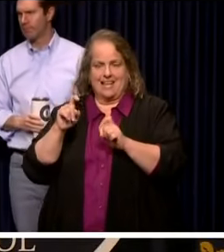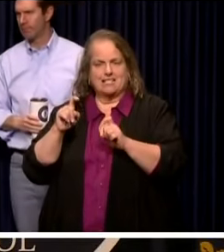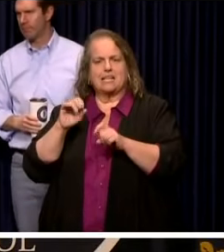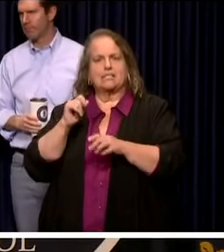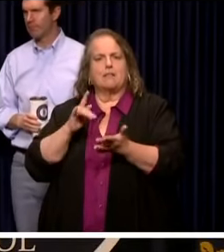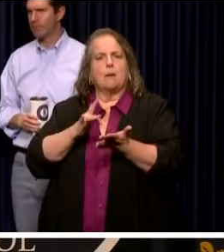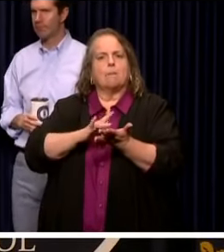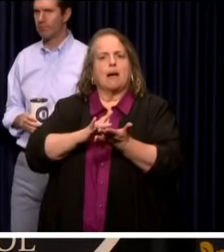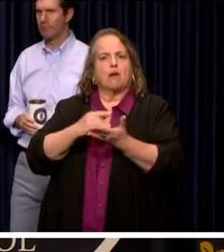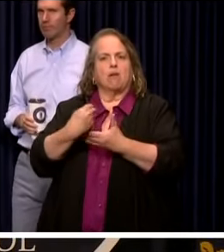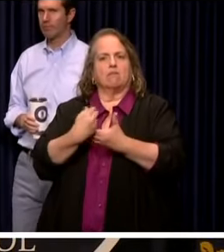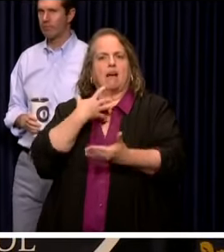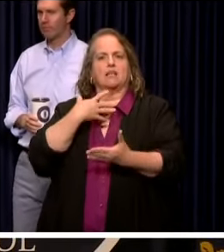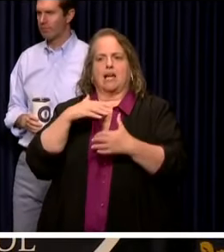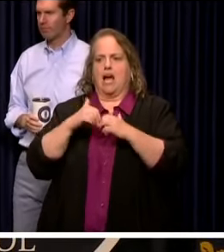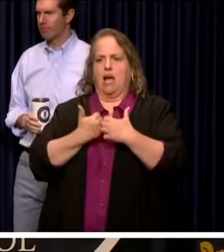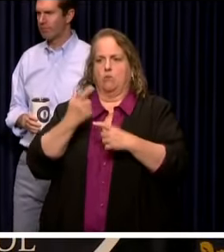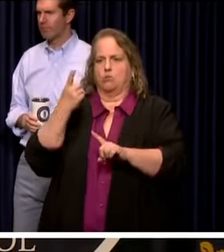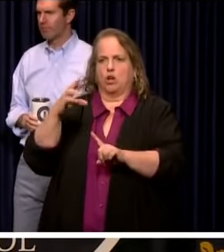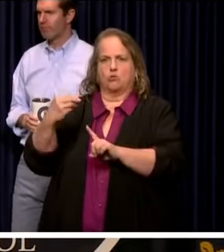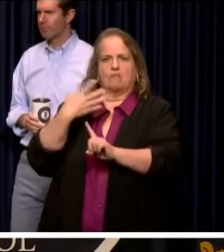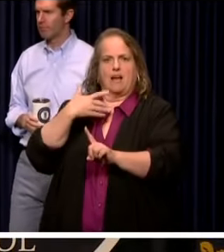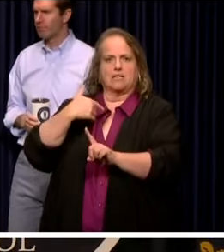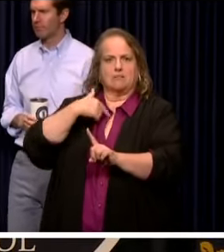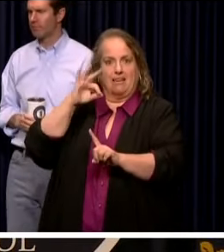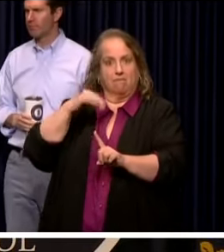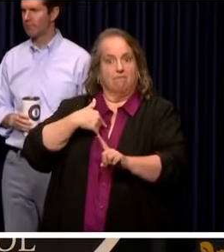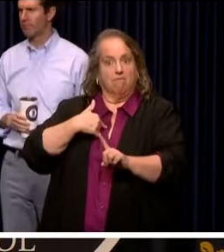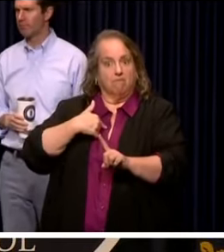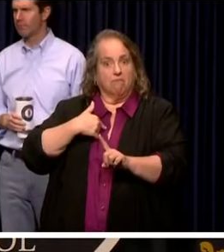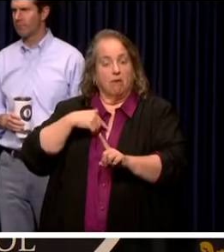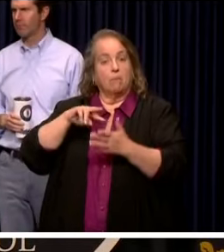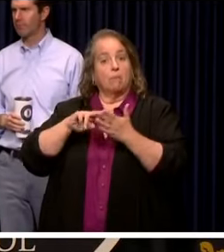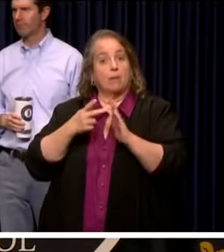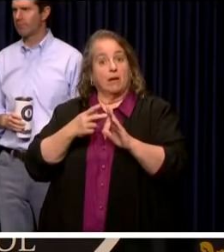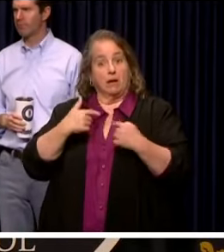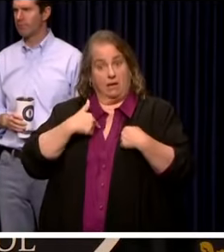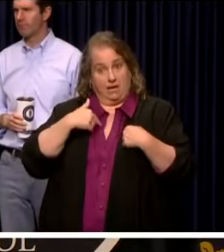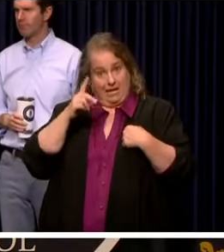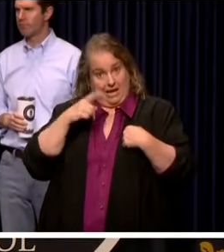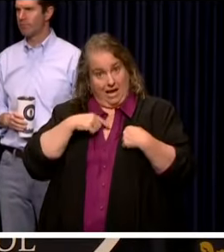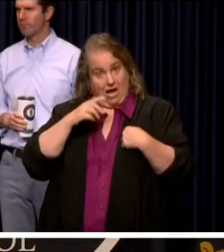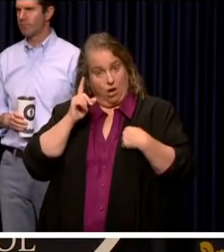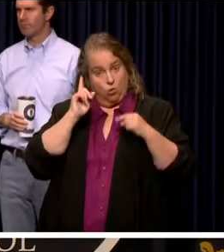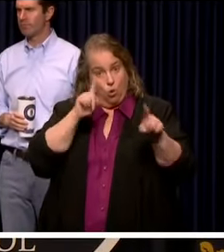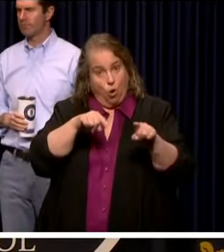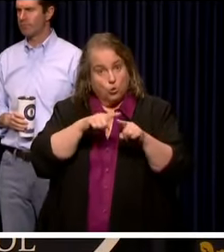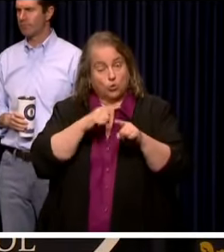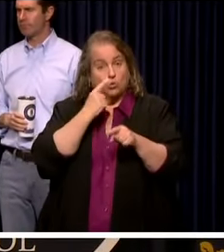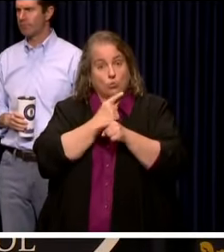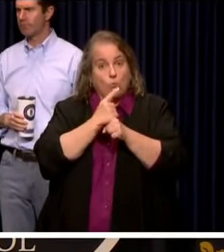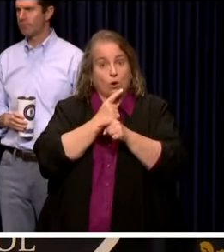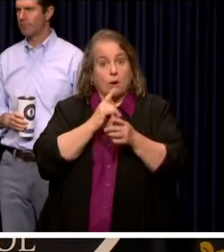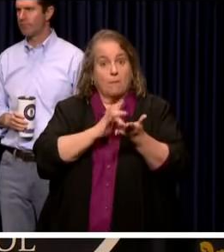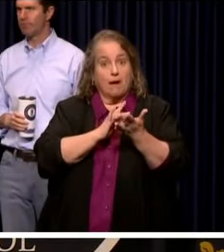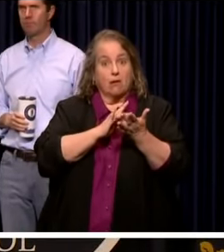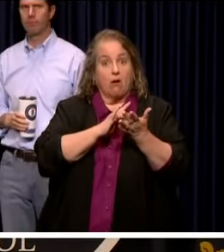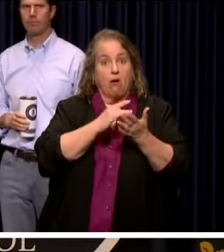IT'S IMPORTANT TO REMIND PEOPLE NOT TO REFILE A CLAIM OR TO FILE A NEW CLAIM IF THEY HAVE ALREADY